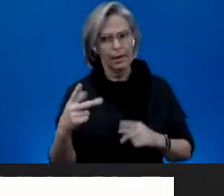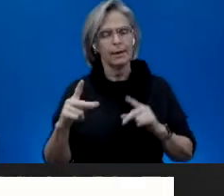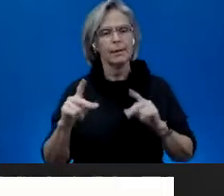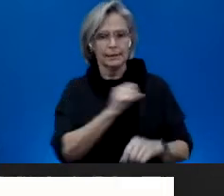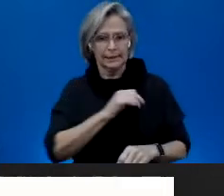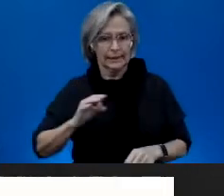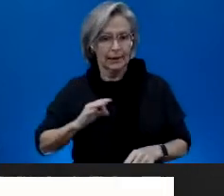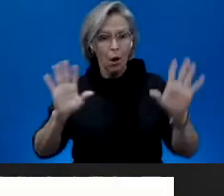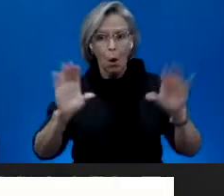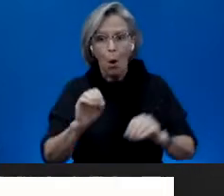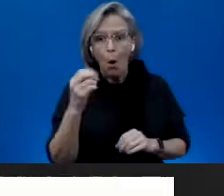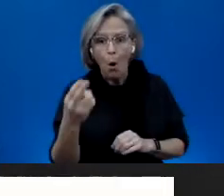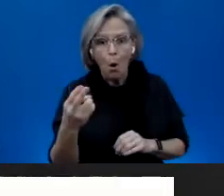Oh, and I do have a confession.